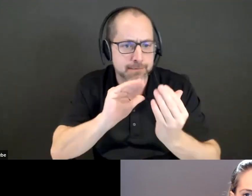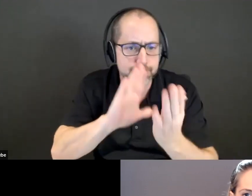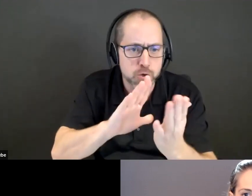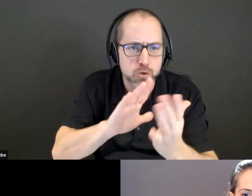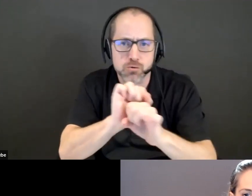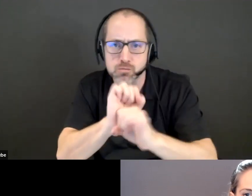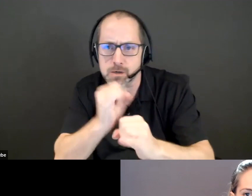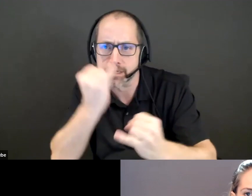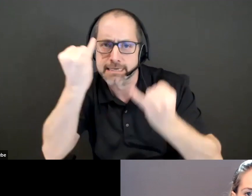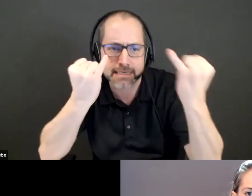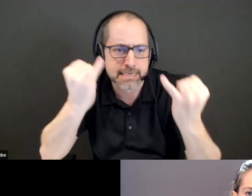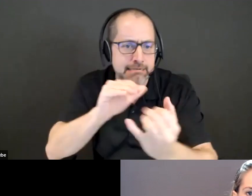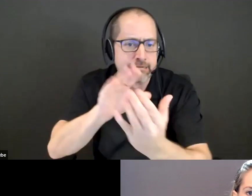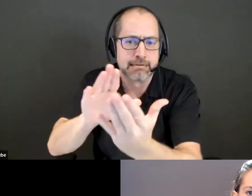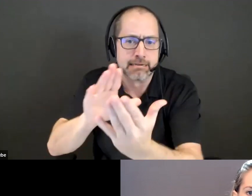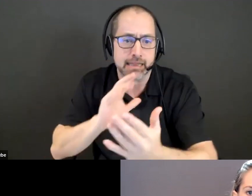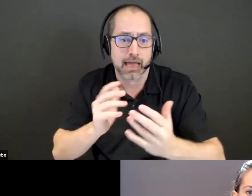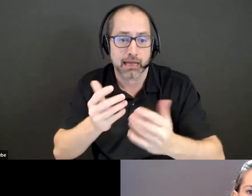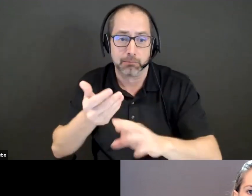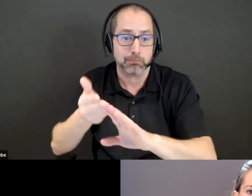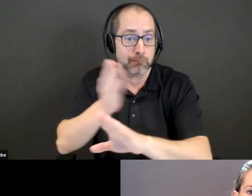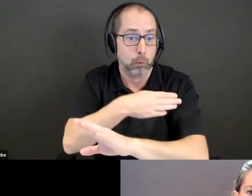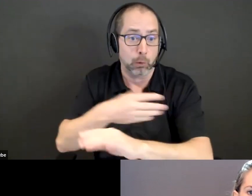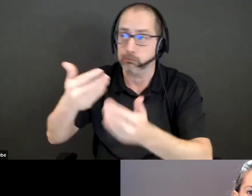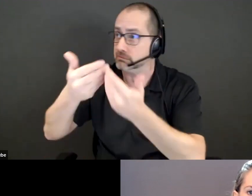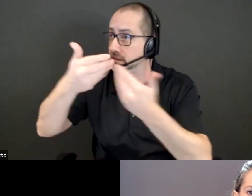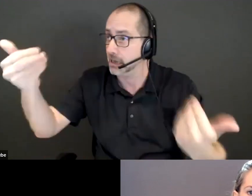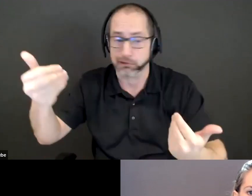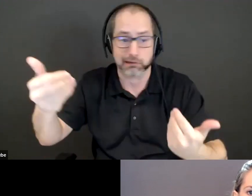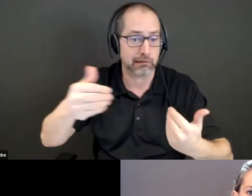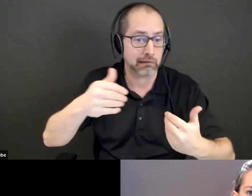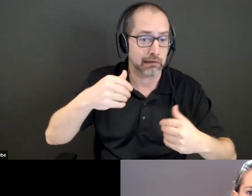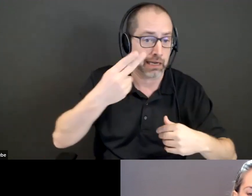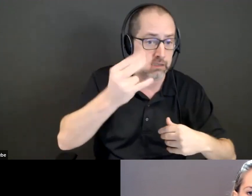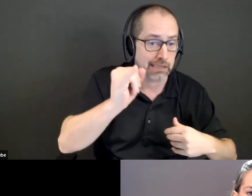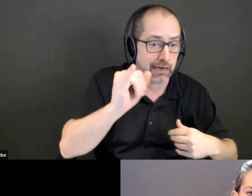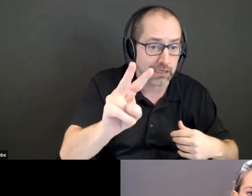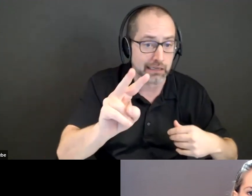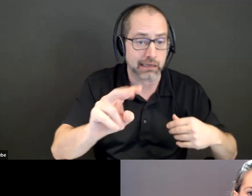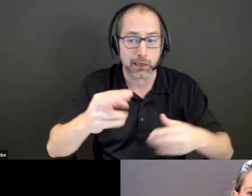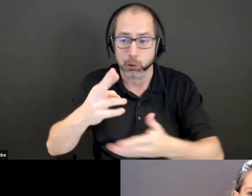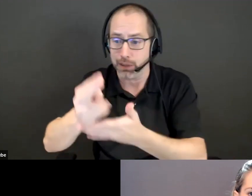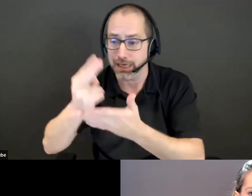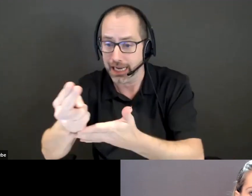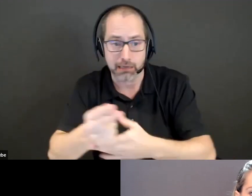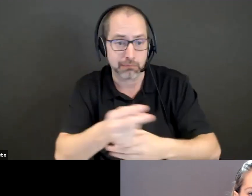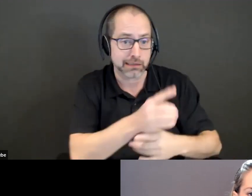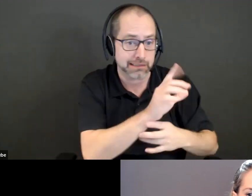bridging traditionally separate worlds of disability, HIV and Rehabilitation. We do